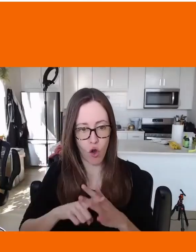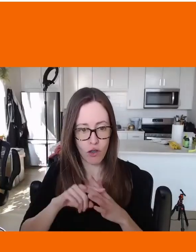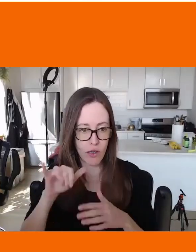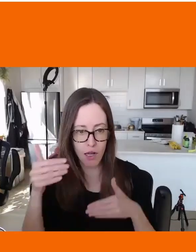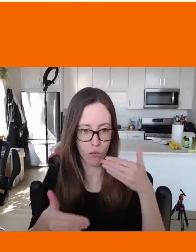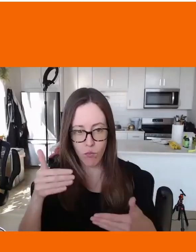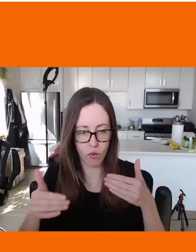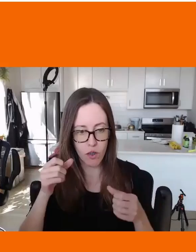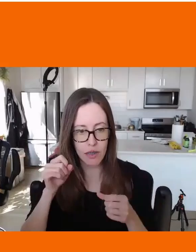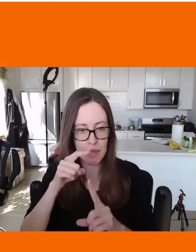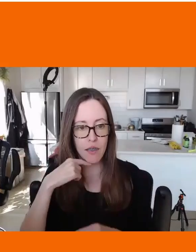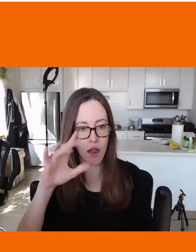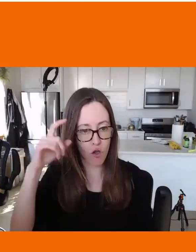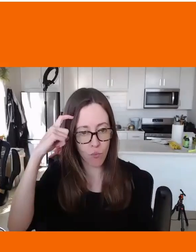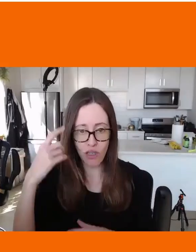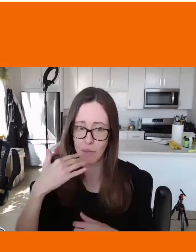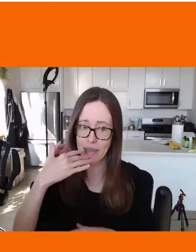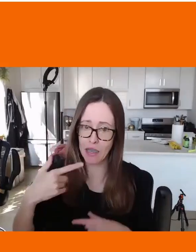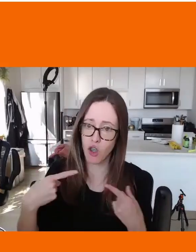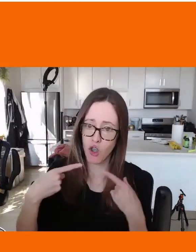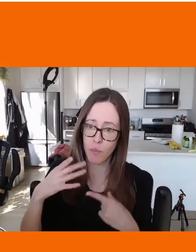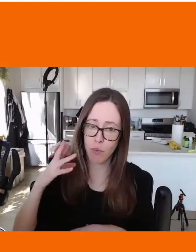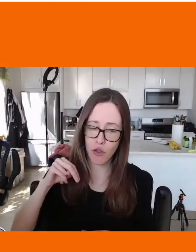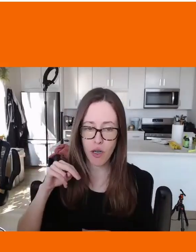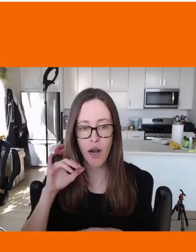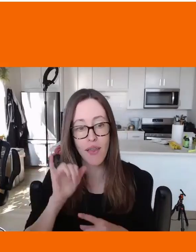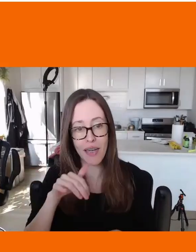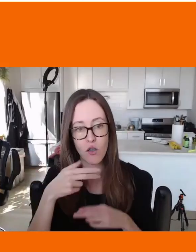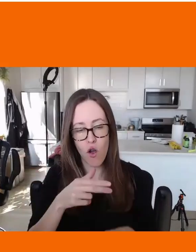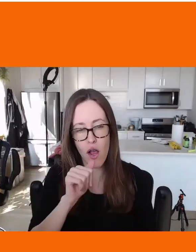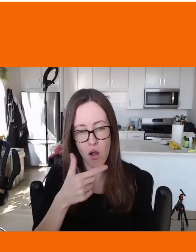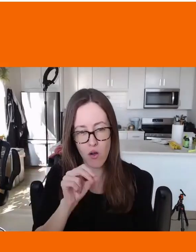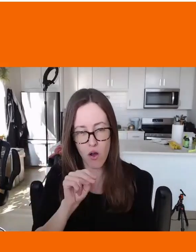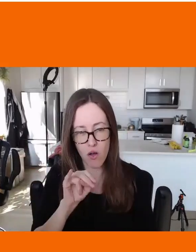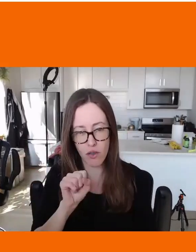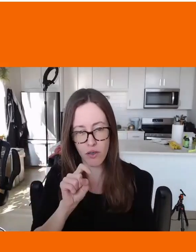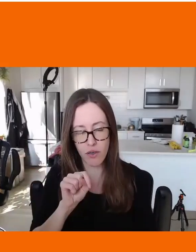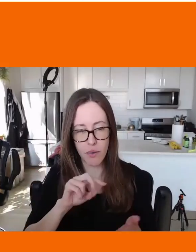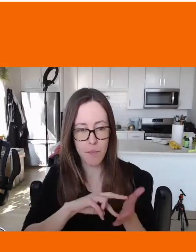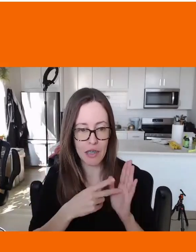produce that biological response, telling your brain that you're feeling burning, or heat, or pain.